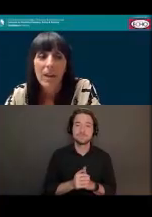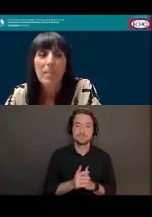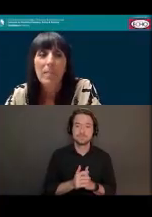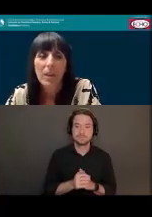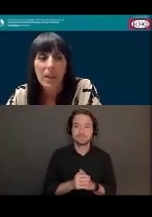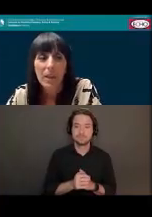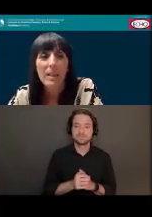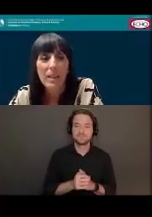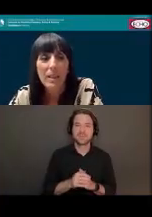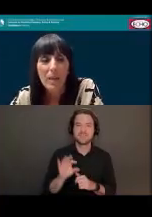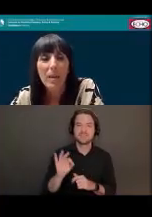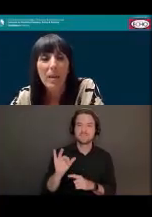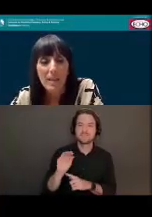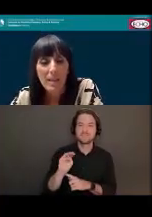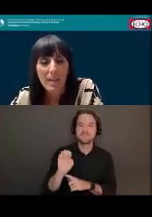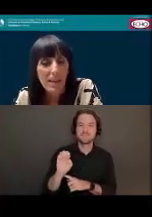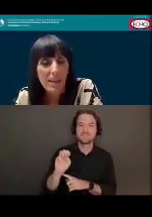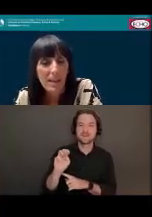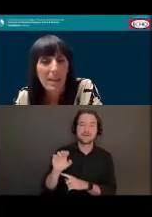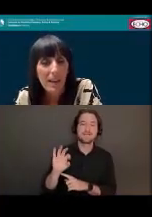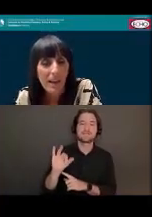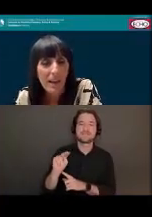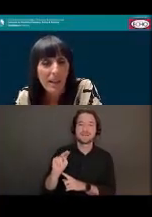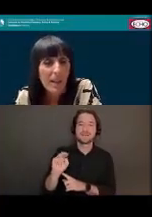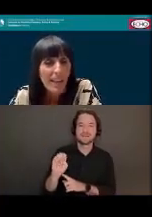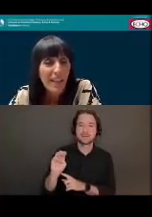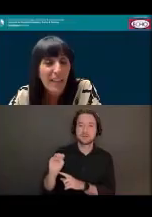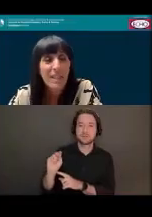fine motor and sensory processing. Yeah, and I would